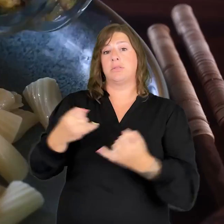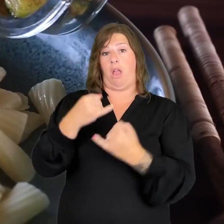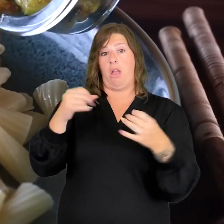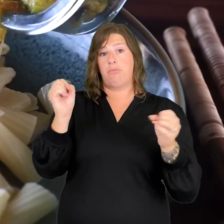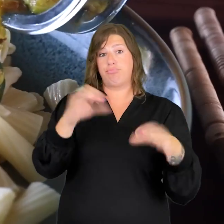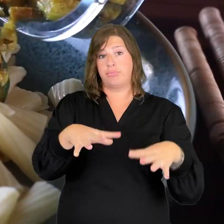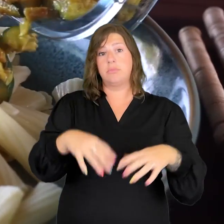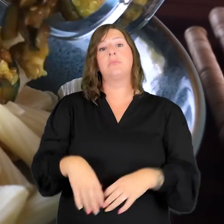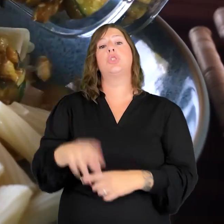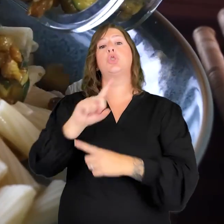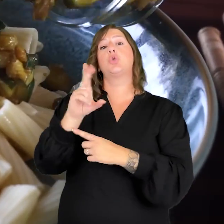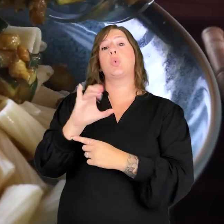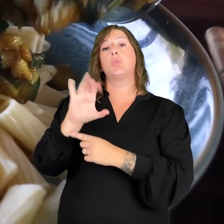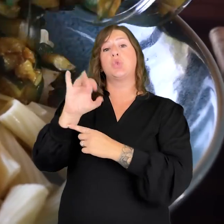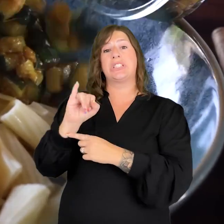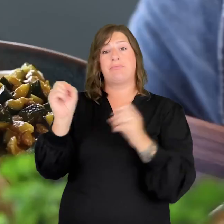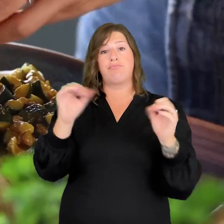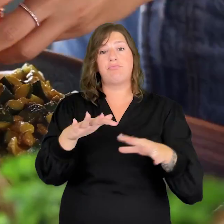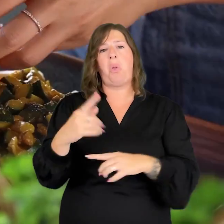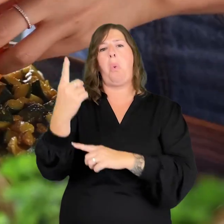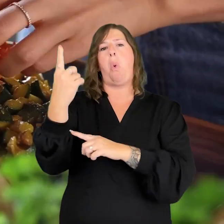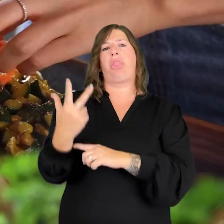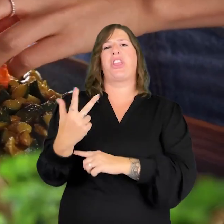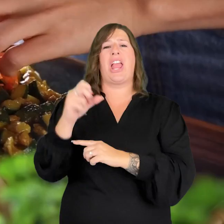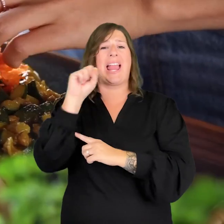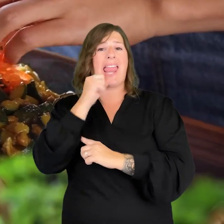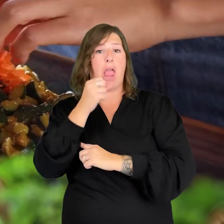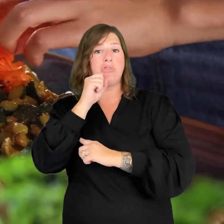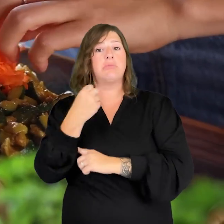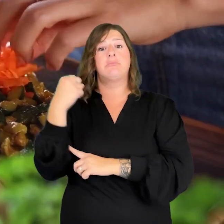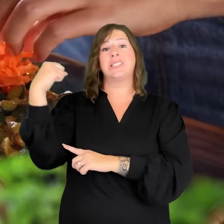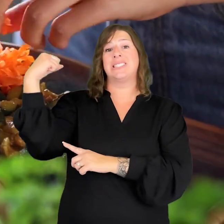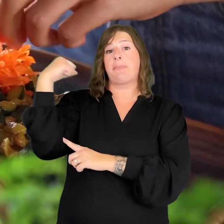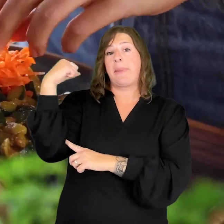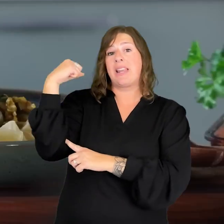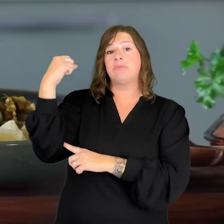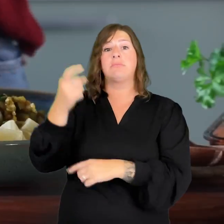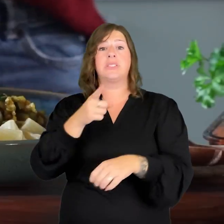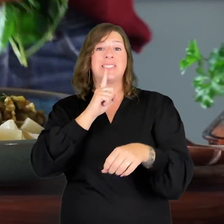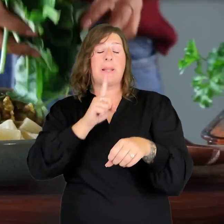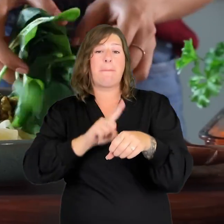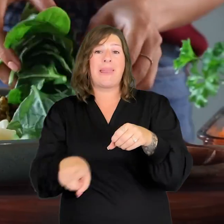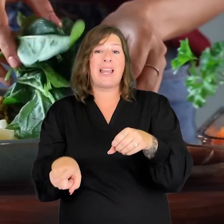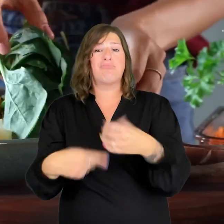half of the cooked zucchini, a third of the grated carrot, a handful of spinach,